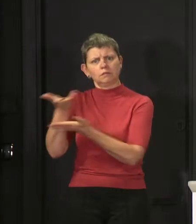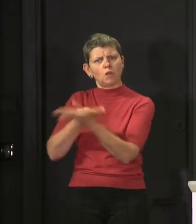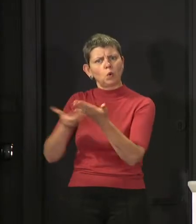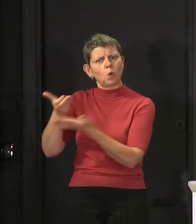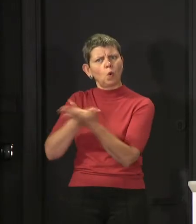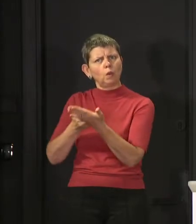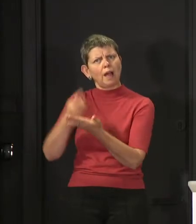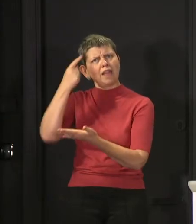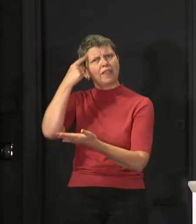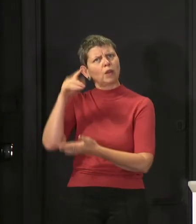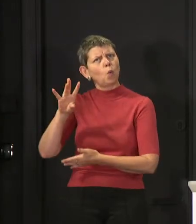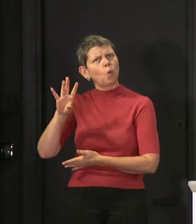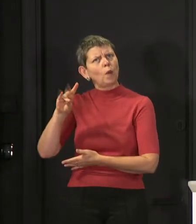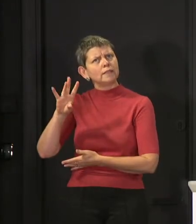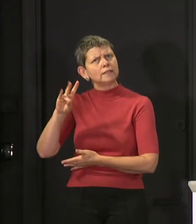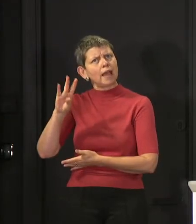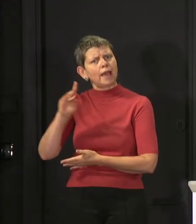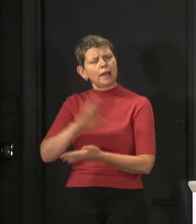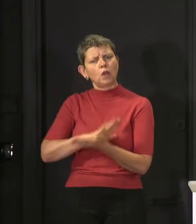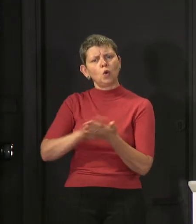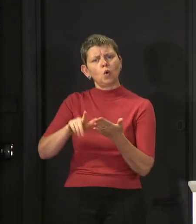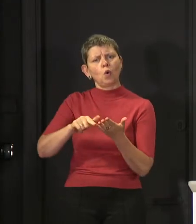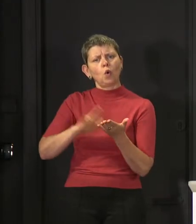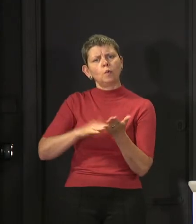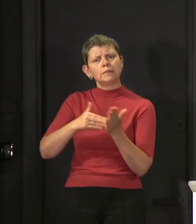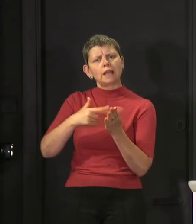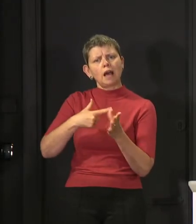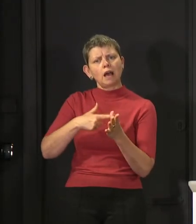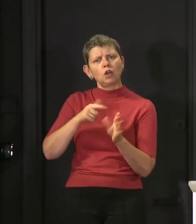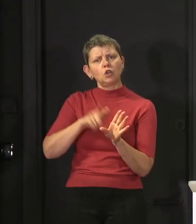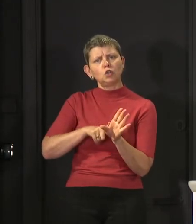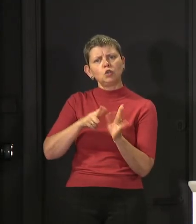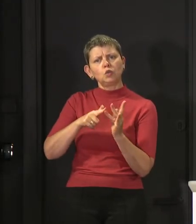right here, with Humza Yousaf from the Scottish Government, we went into that call expecting